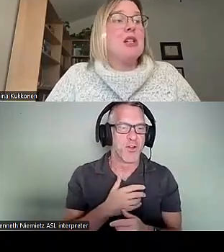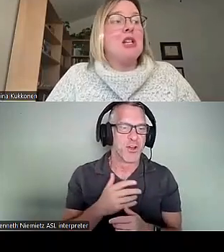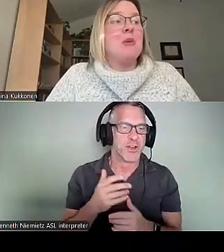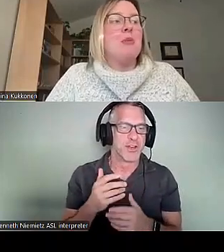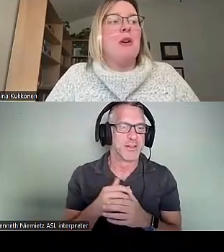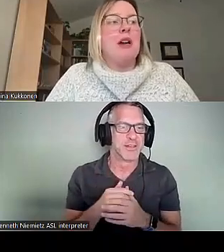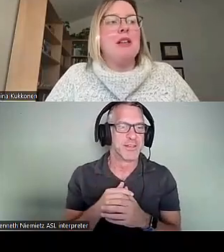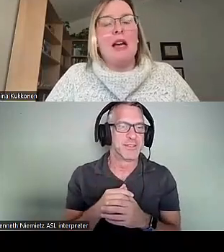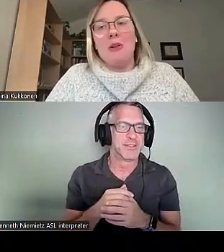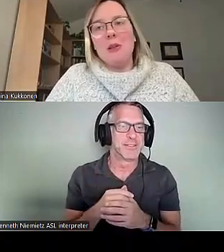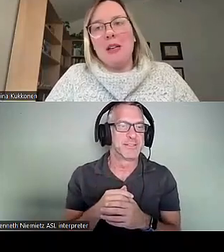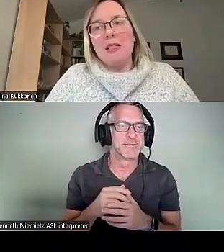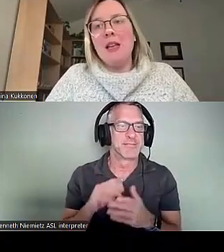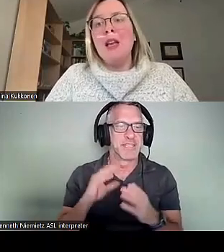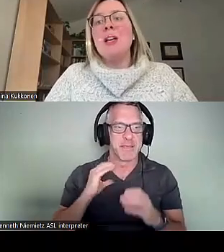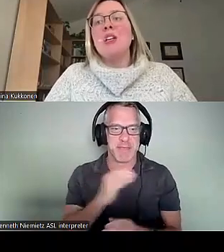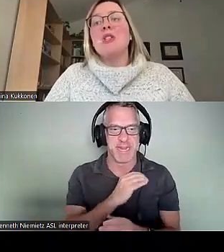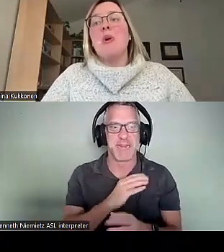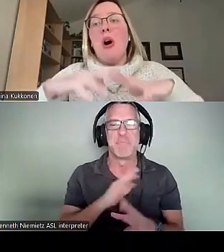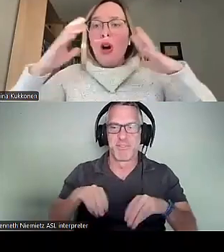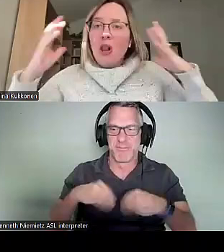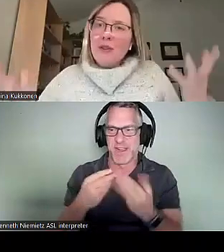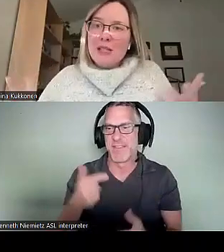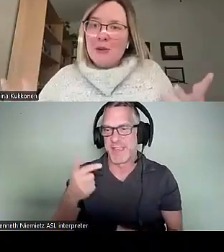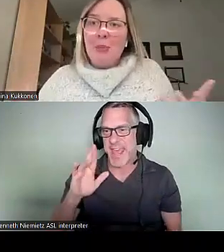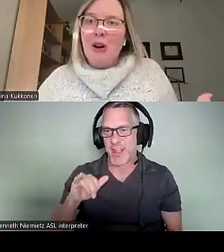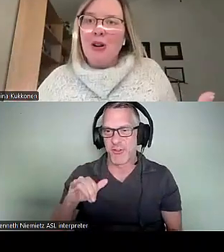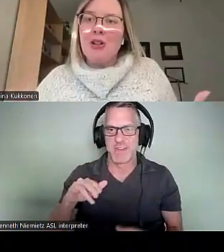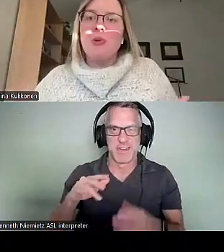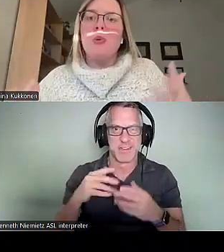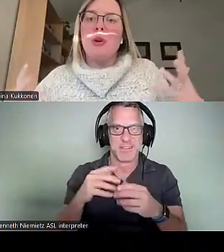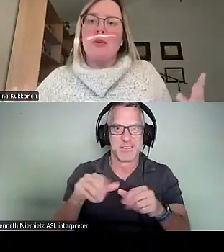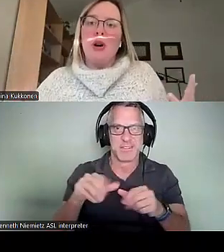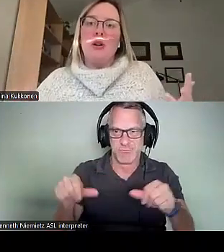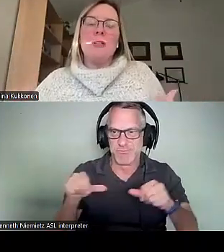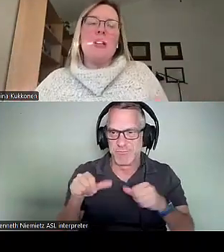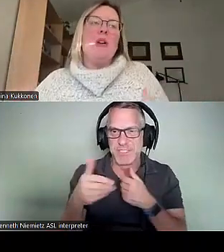education provided the gallery space. All of these different partners were involved and